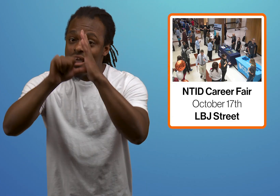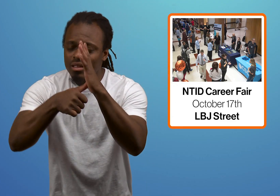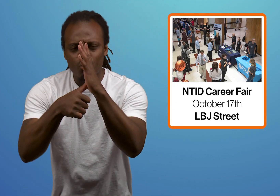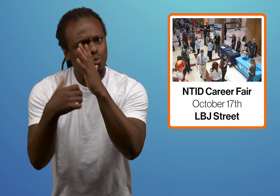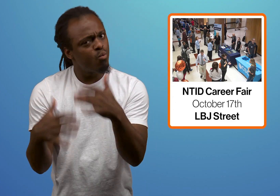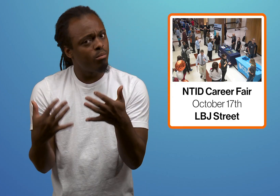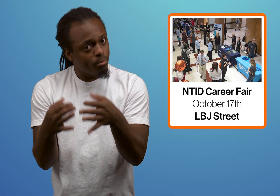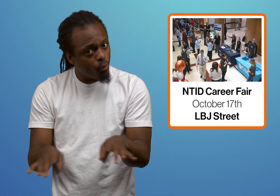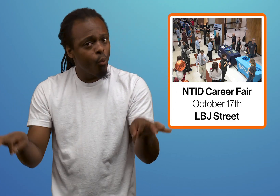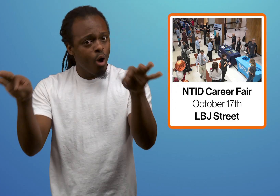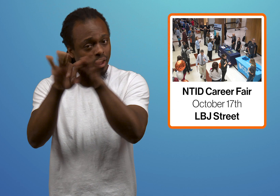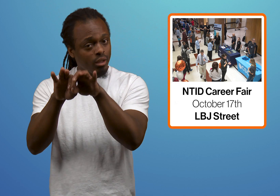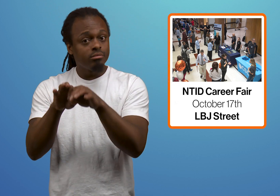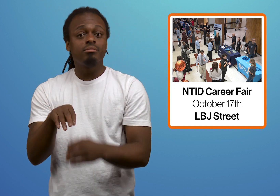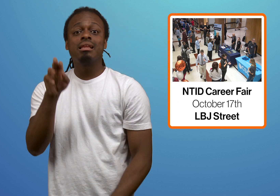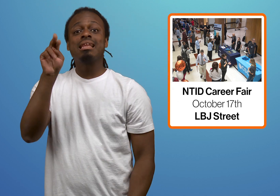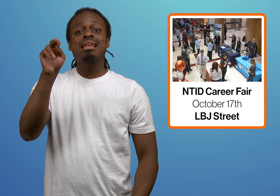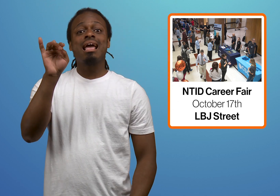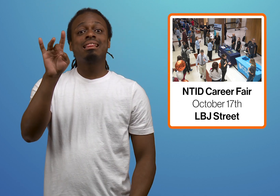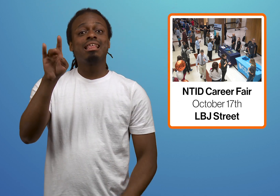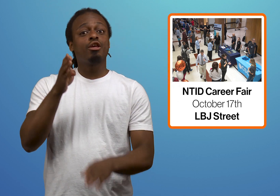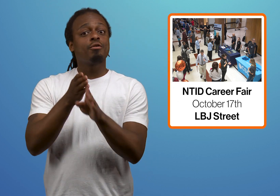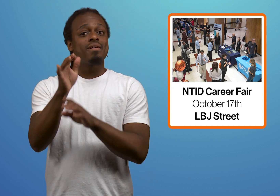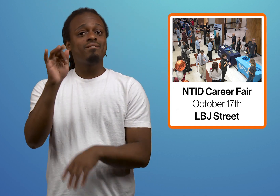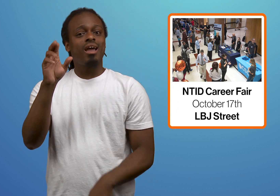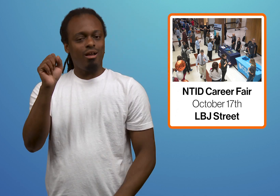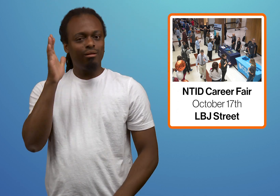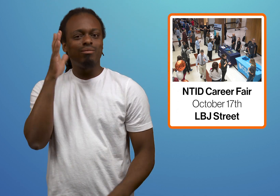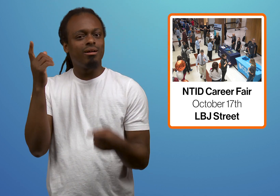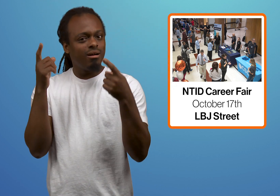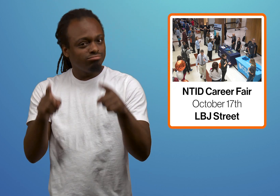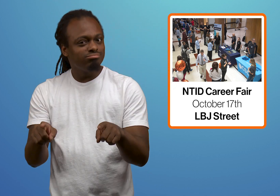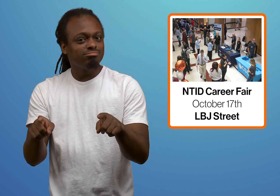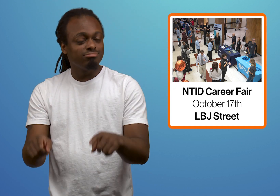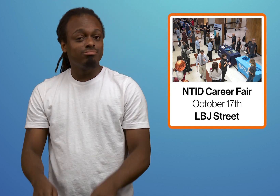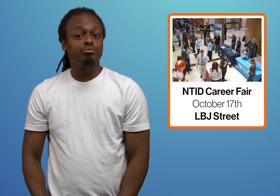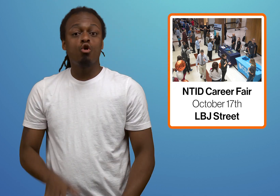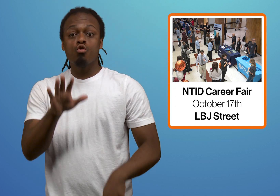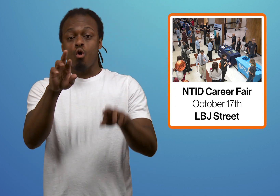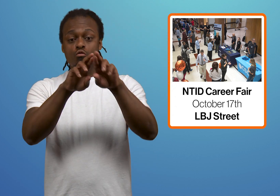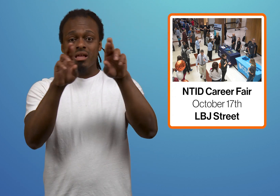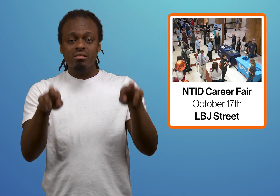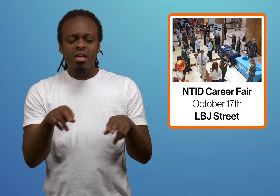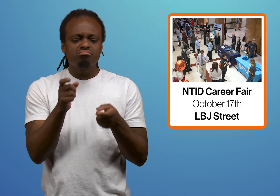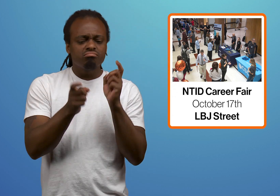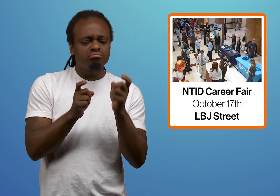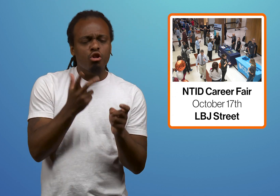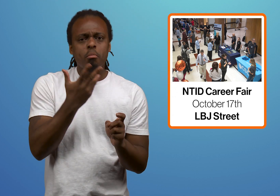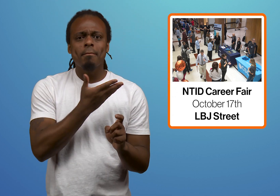Kendell: Now, we want to repeat this because it’s very important: The NTID Career Fair is coming up!